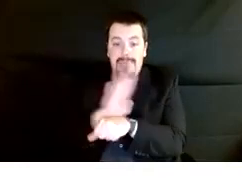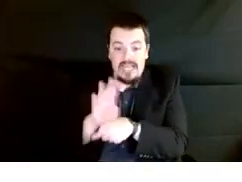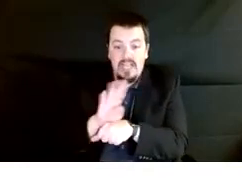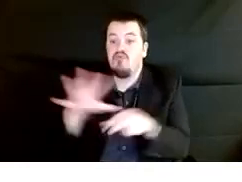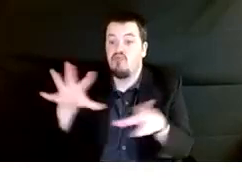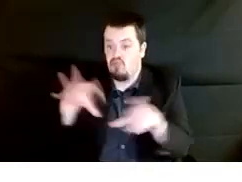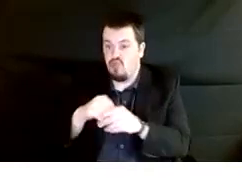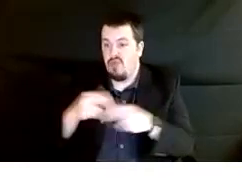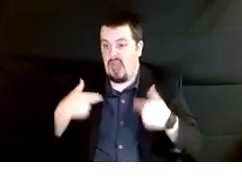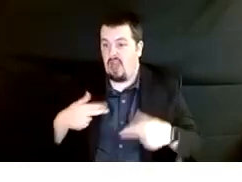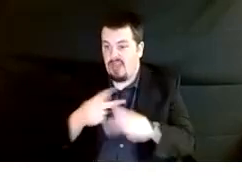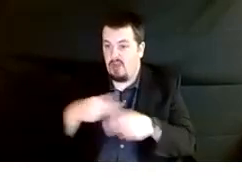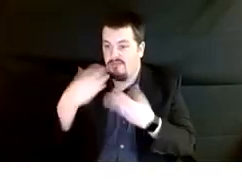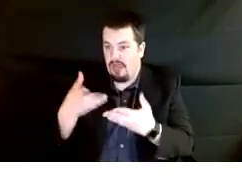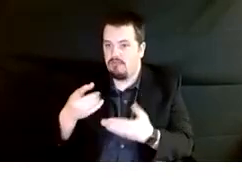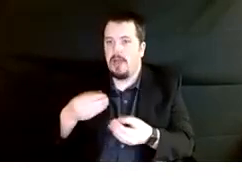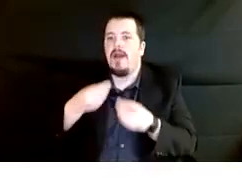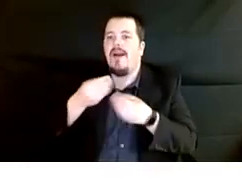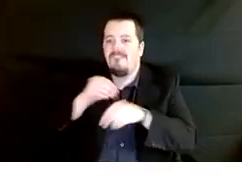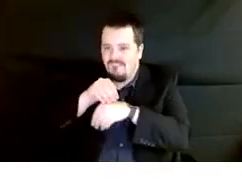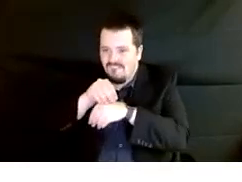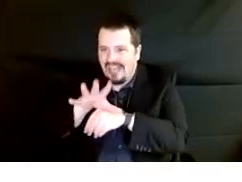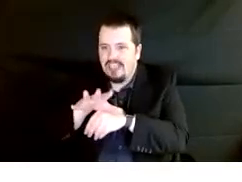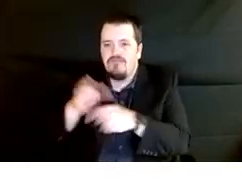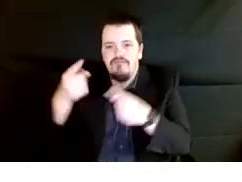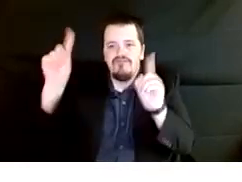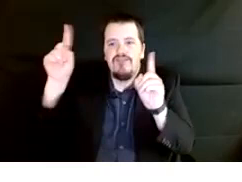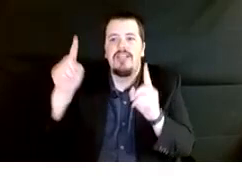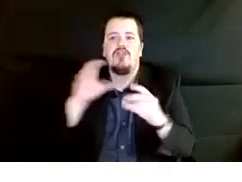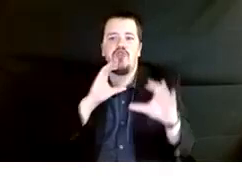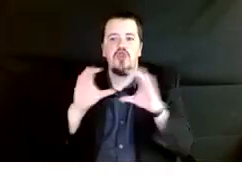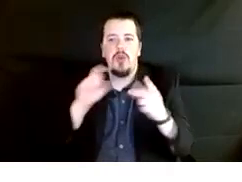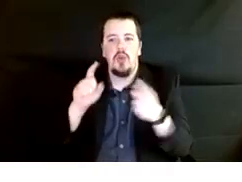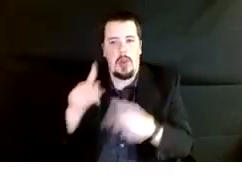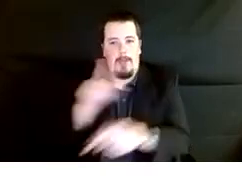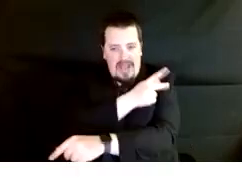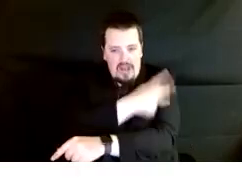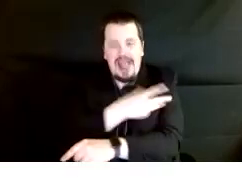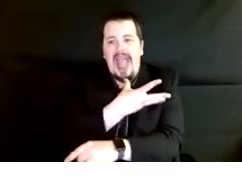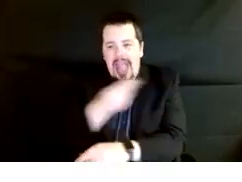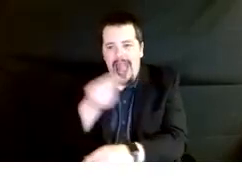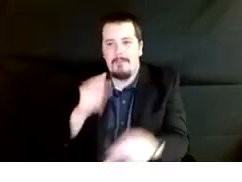providers must provide effective communication to patients and their companions so, so good point